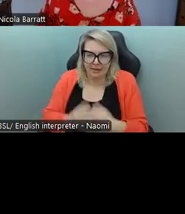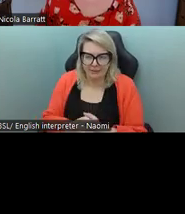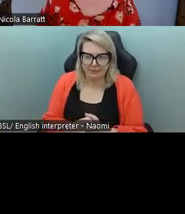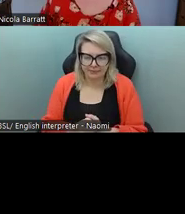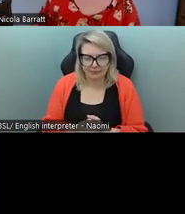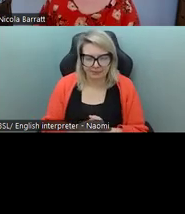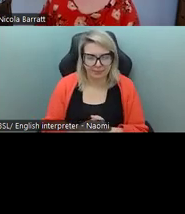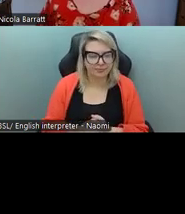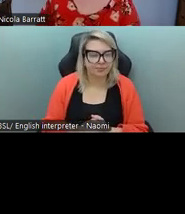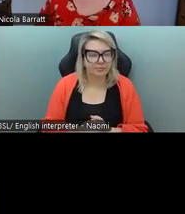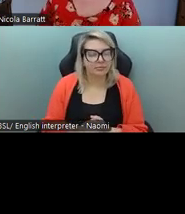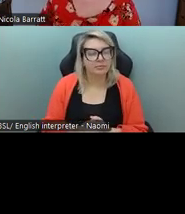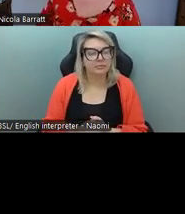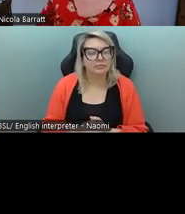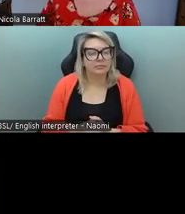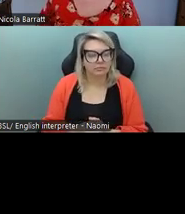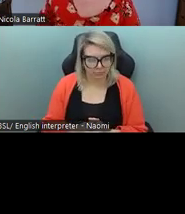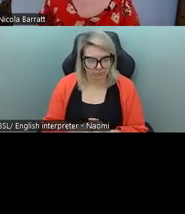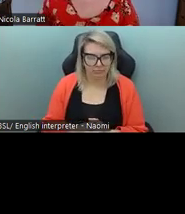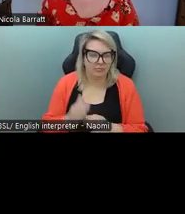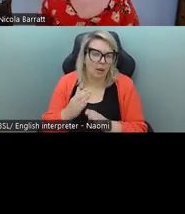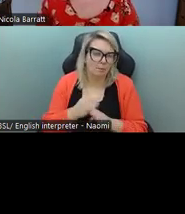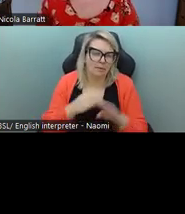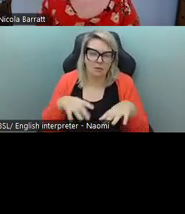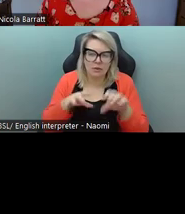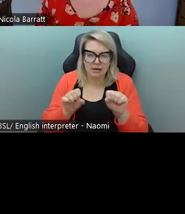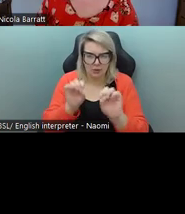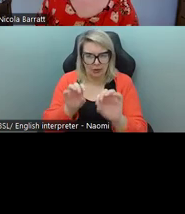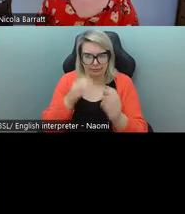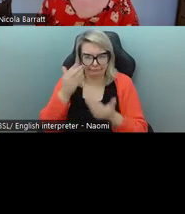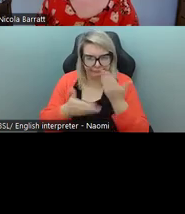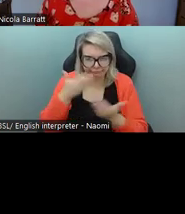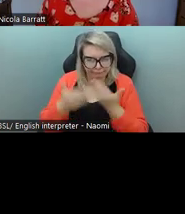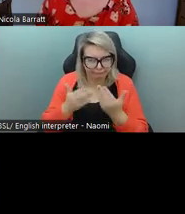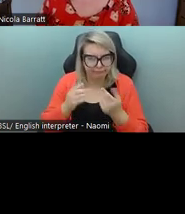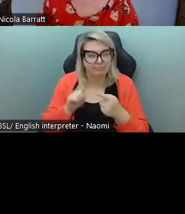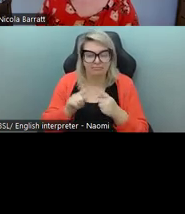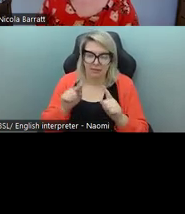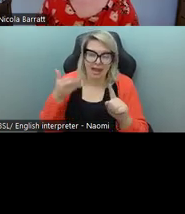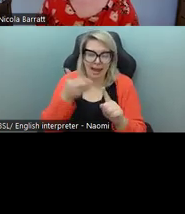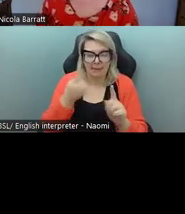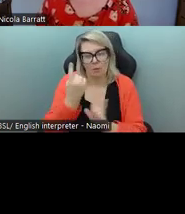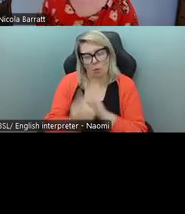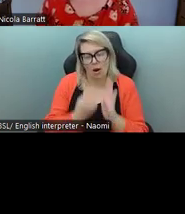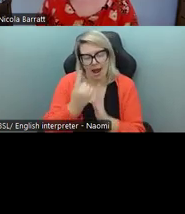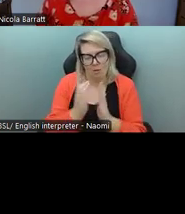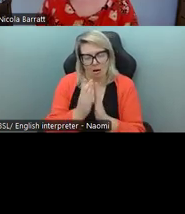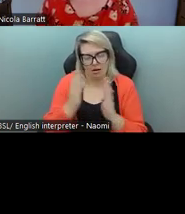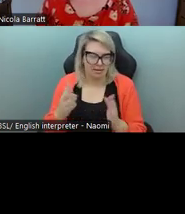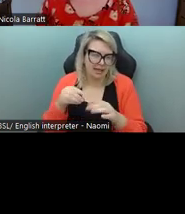Before we get started, a little bit of housekeeping. Today's webinar is scheduled to last for an hour, and that includes the Q&A.